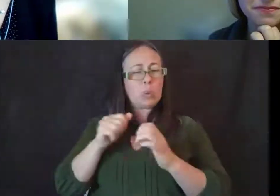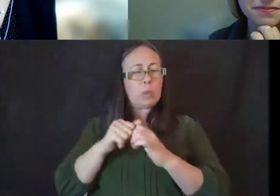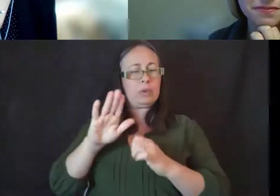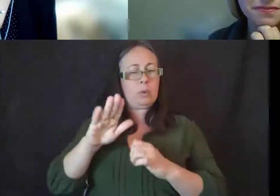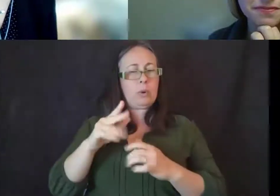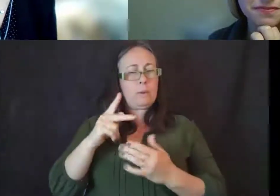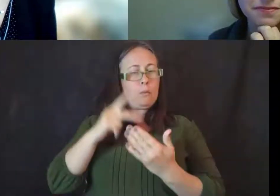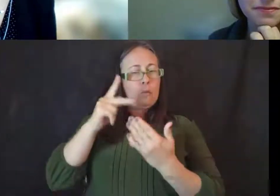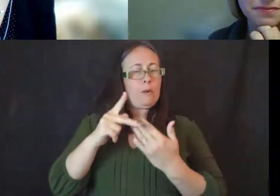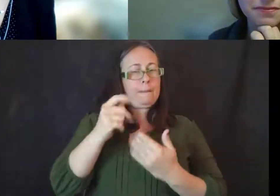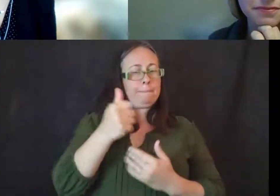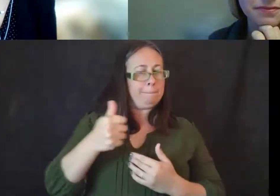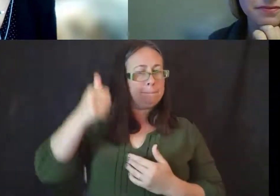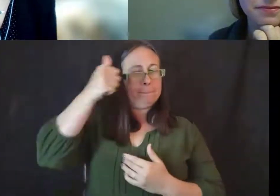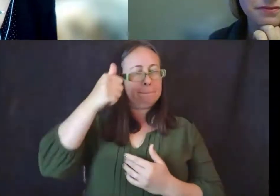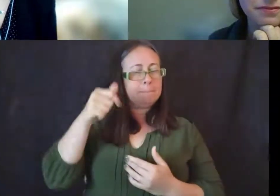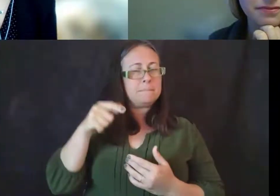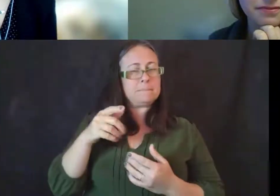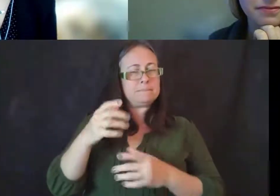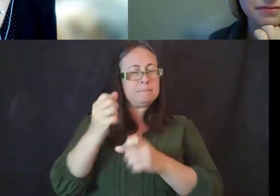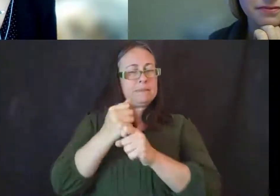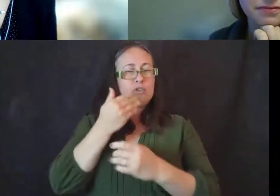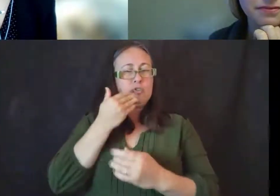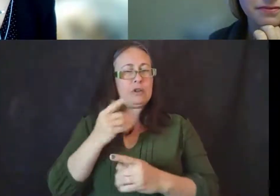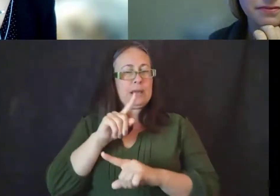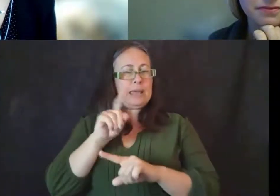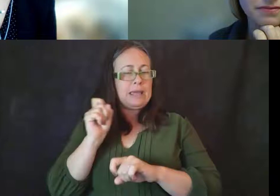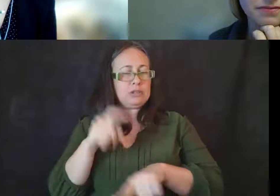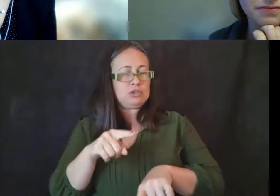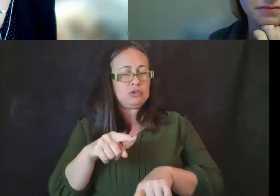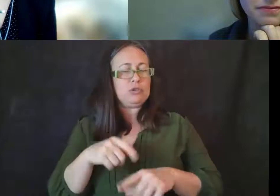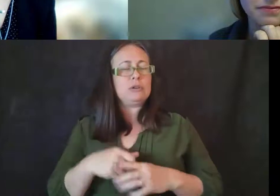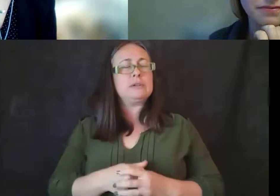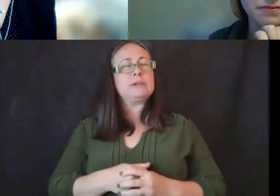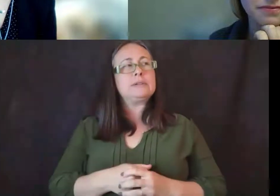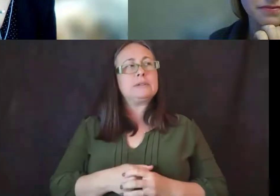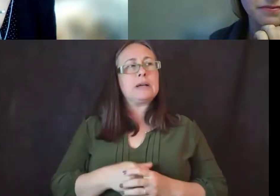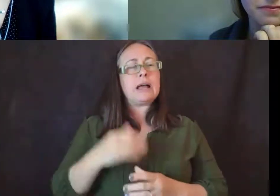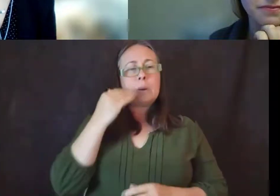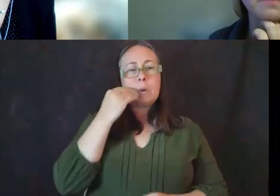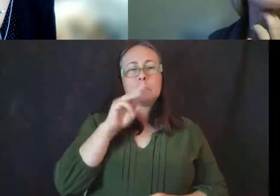to get a good answer. I know that ORWH was providing some supplemental funds